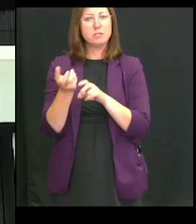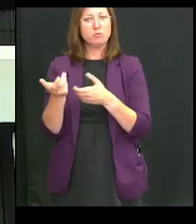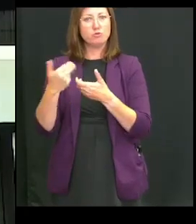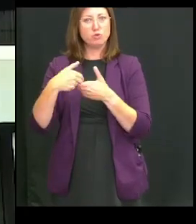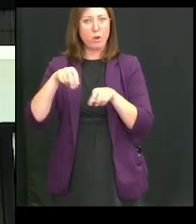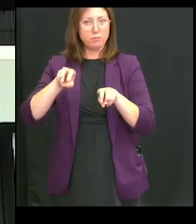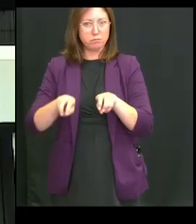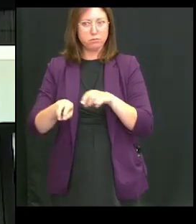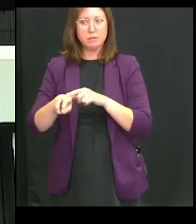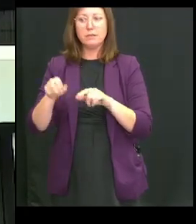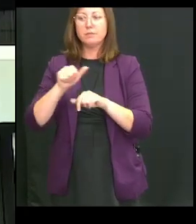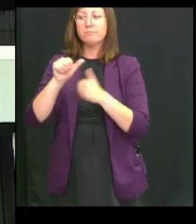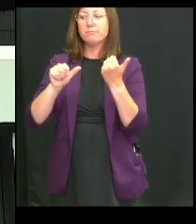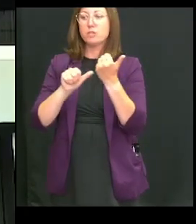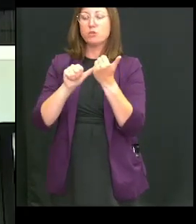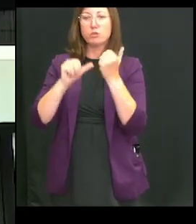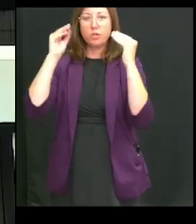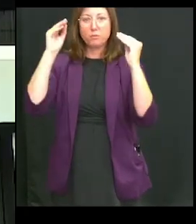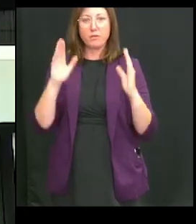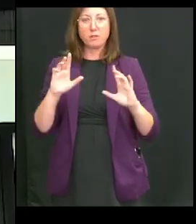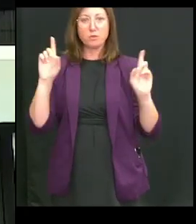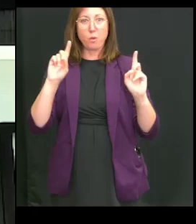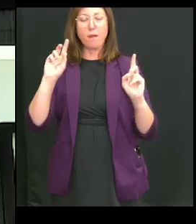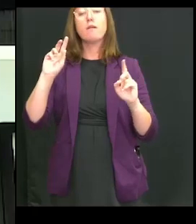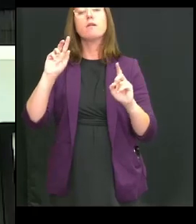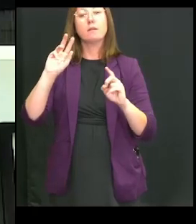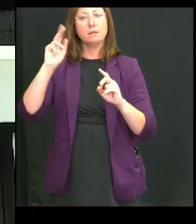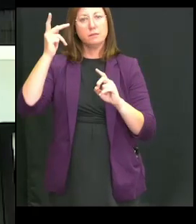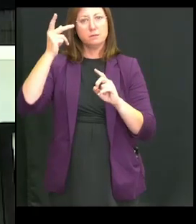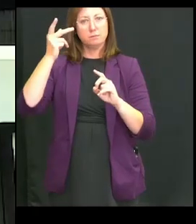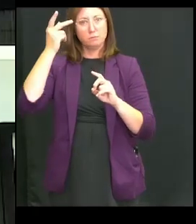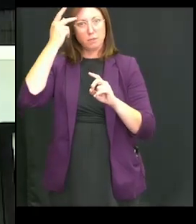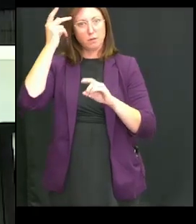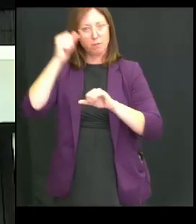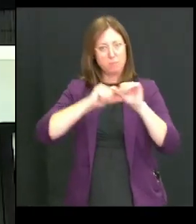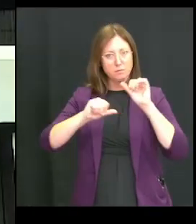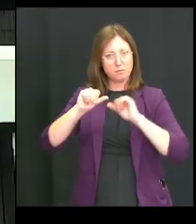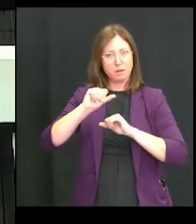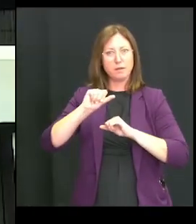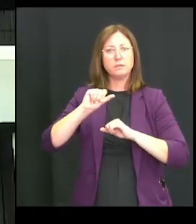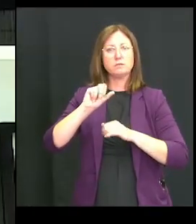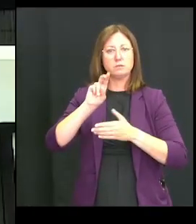is the Associate Professor in the Department of Political Science at Memorial University of Newfoundland.